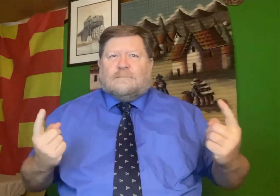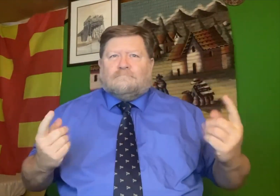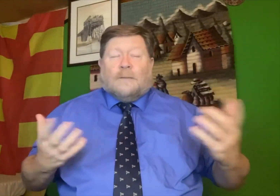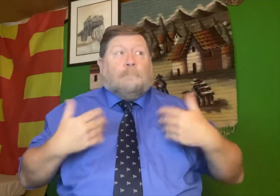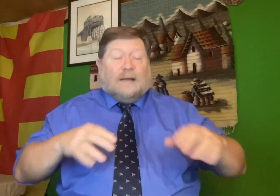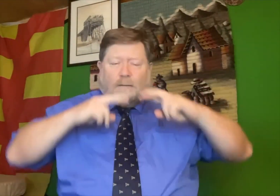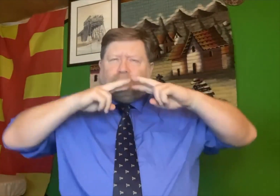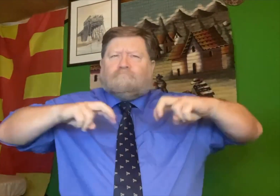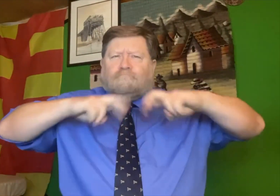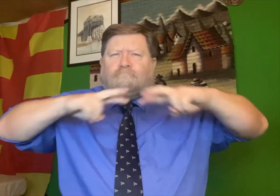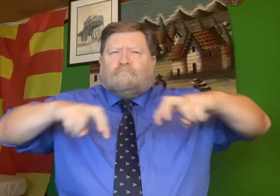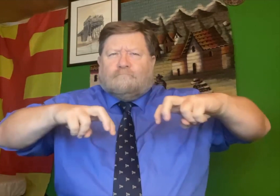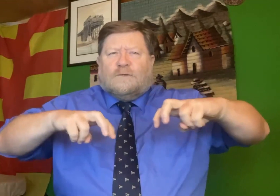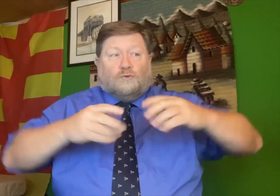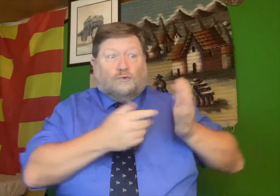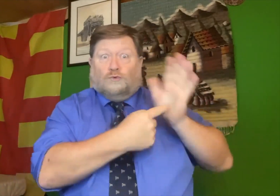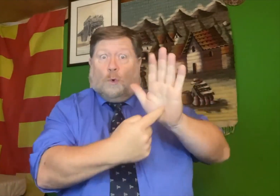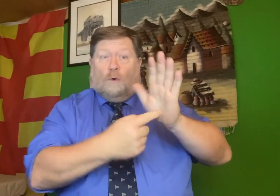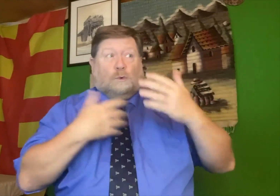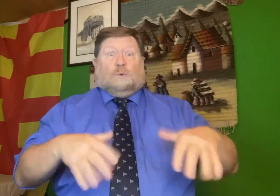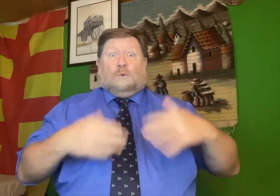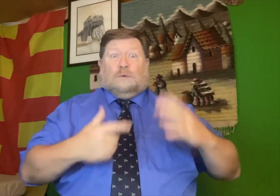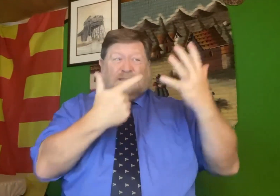There have been studies to show that MOST people in the world,